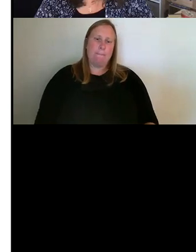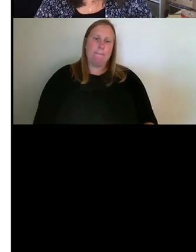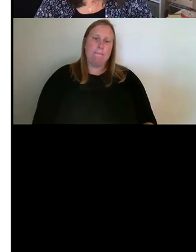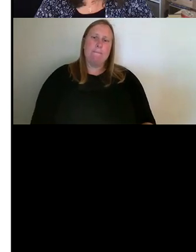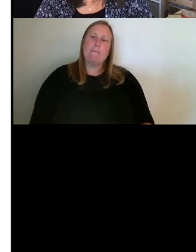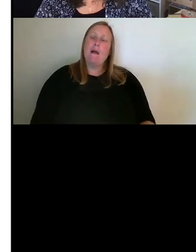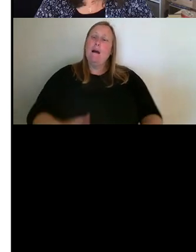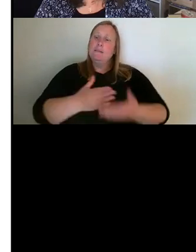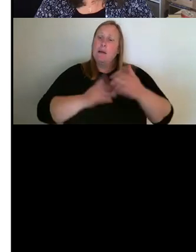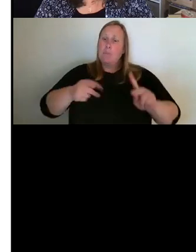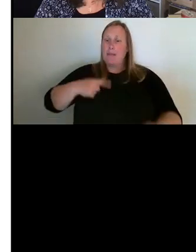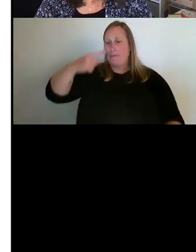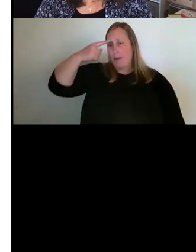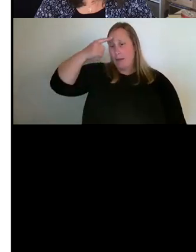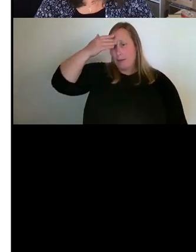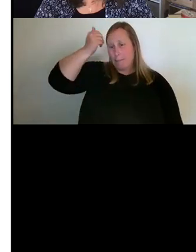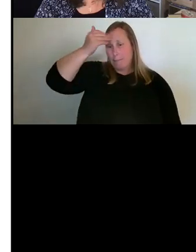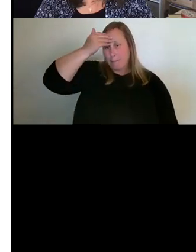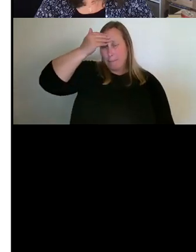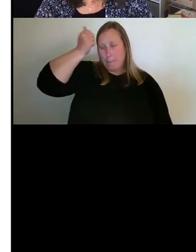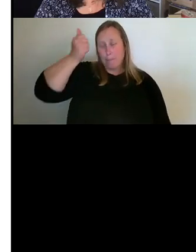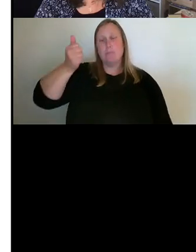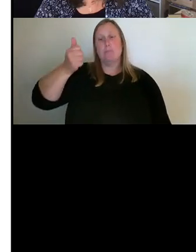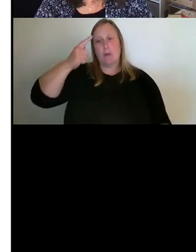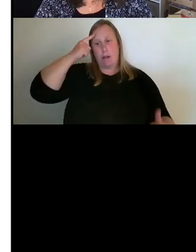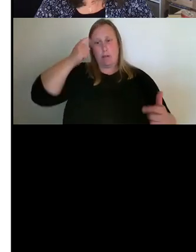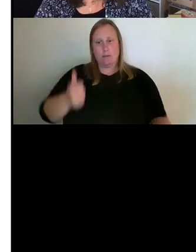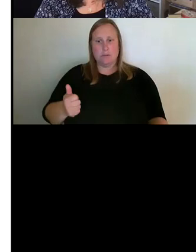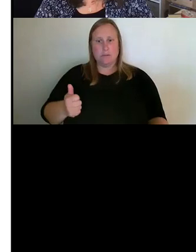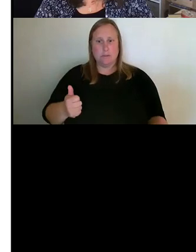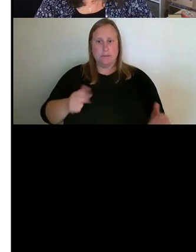loss issues who may need to share something before they forget.